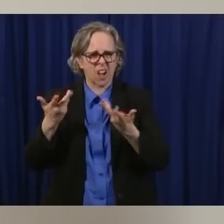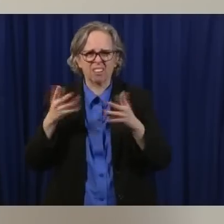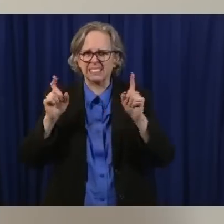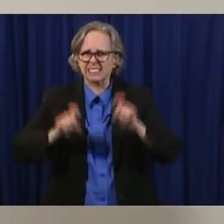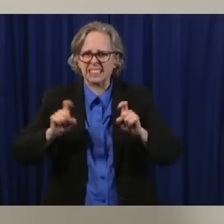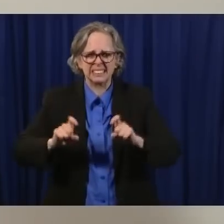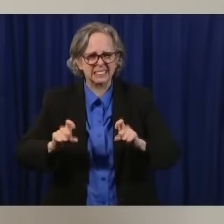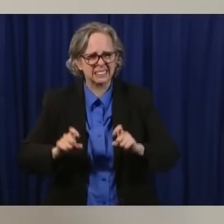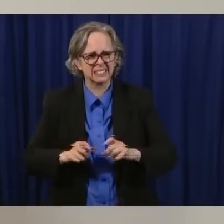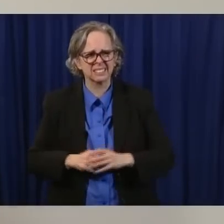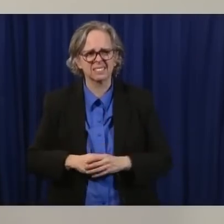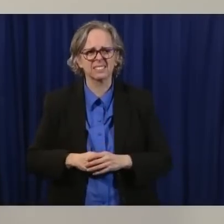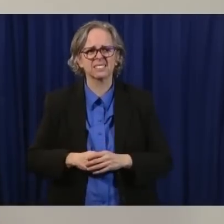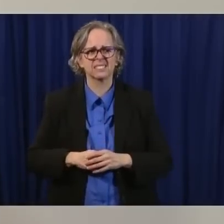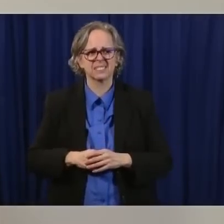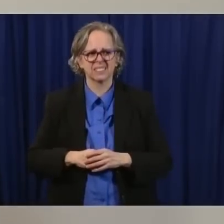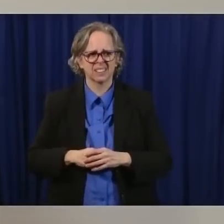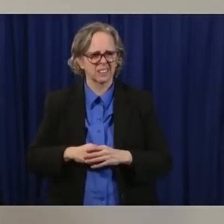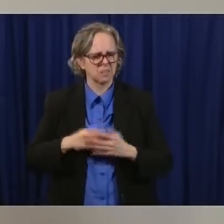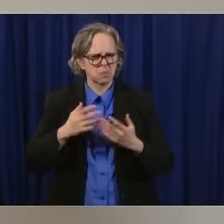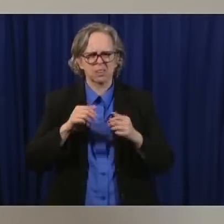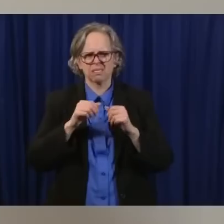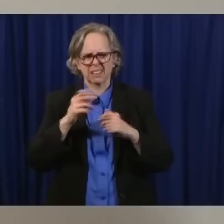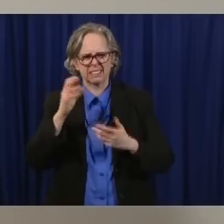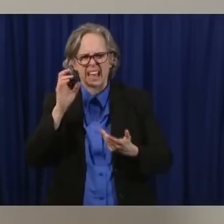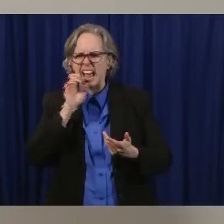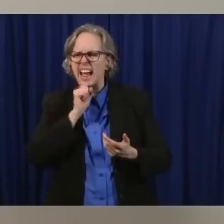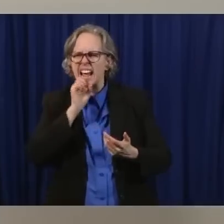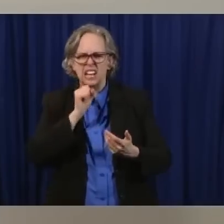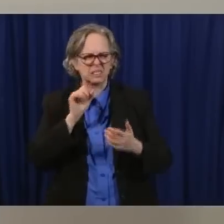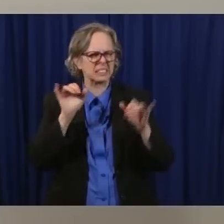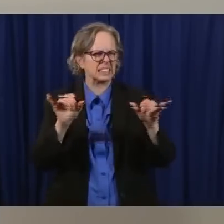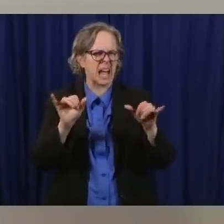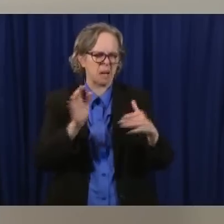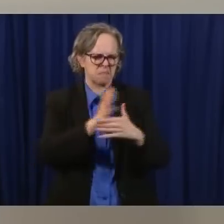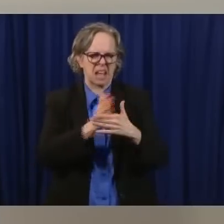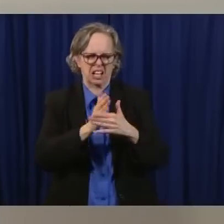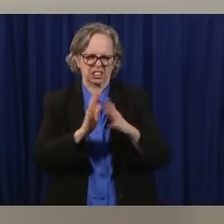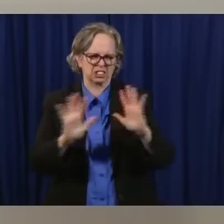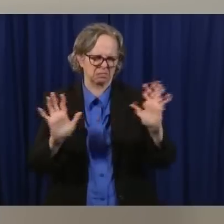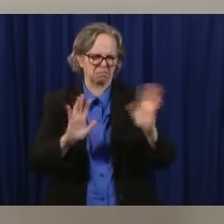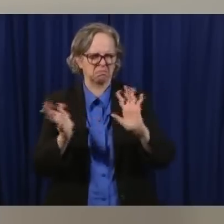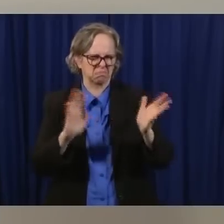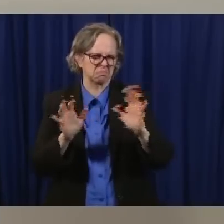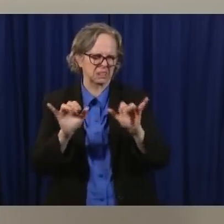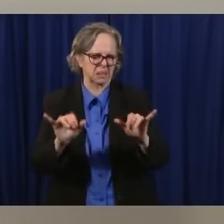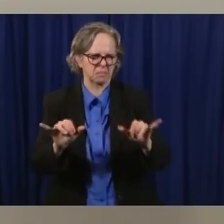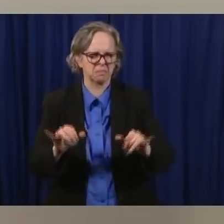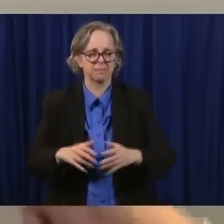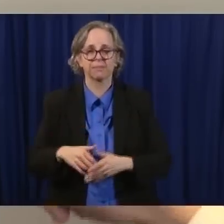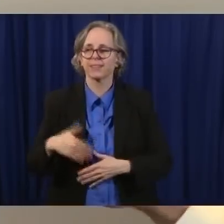A SLIGHT SKEW TOWARD THE MAIL IN CASES WHICH WILL BE AN INTERESTING THING TO FOLLOW. WE HAVE DONE 97, ALMOST 98,000